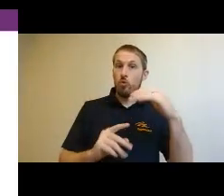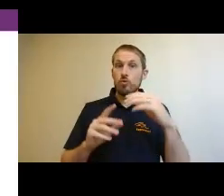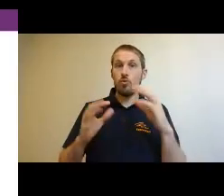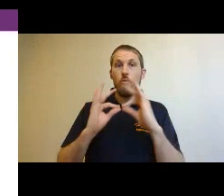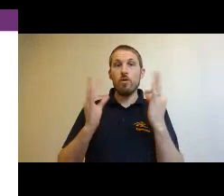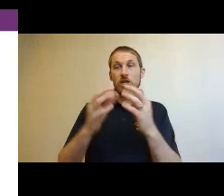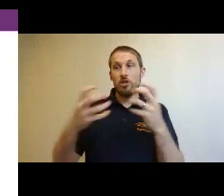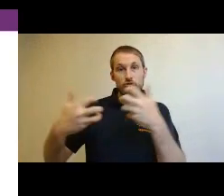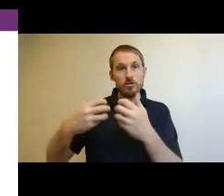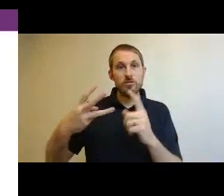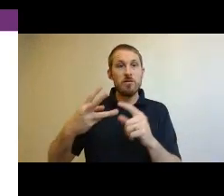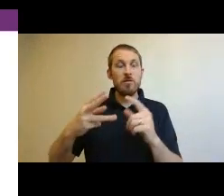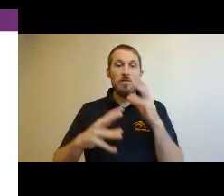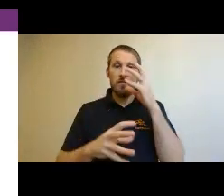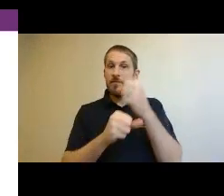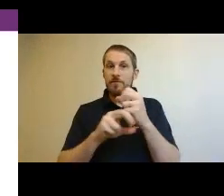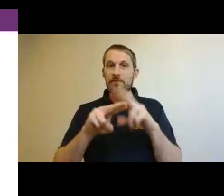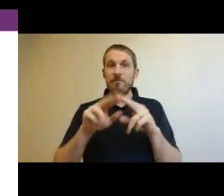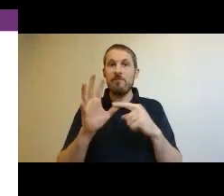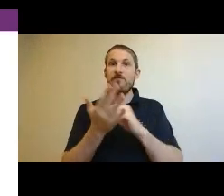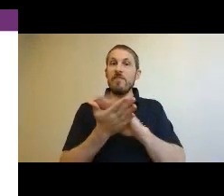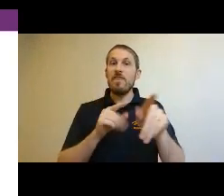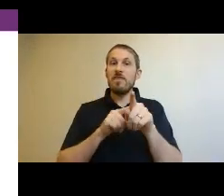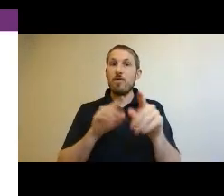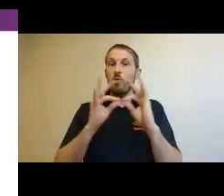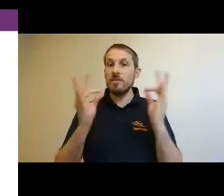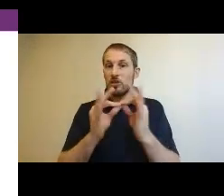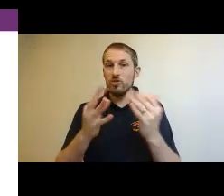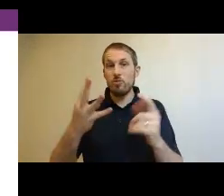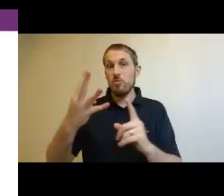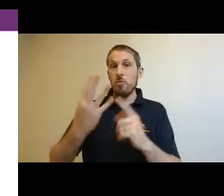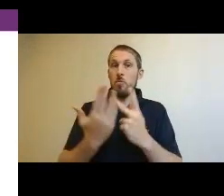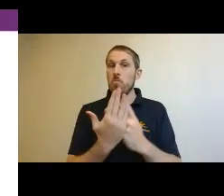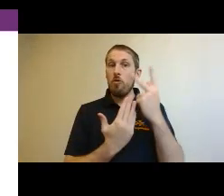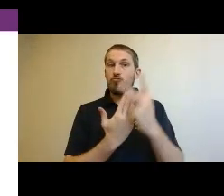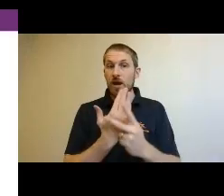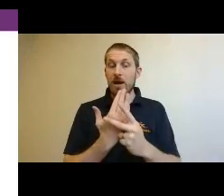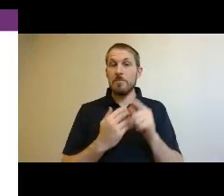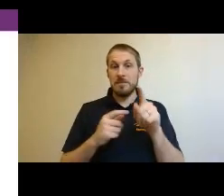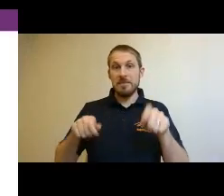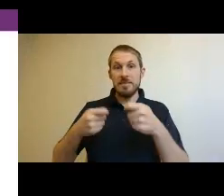faith based organisations or programs that are delivered by local councils.